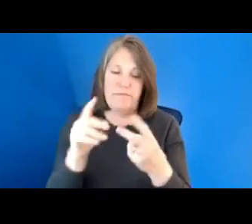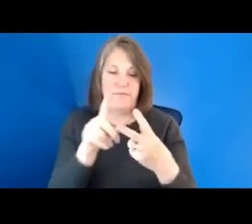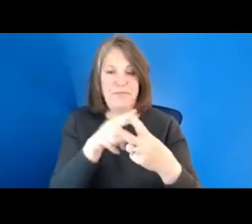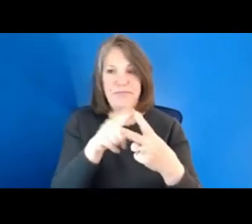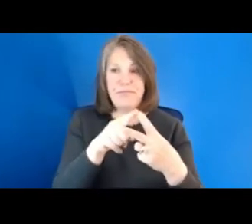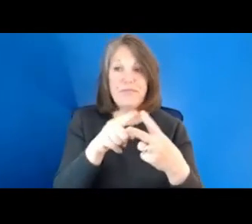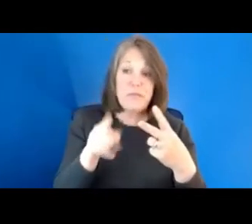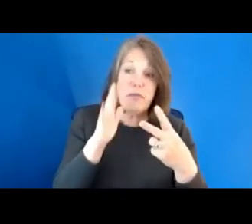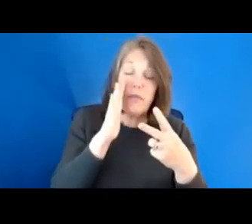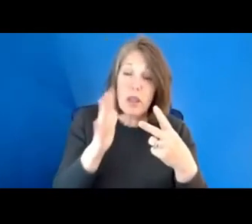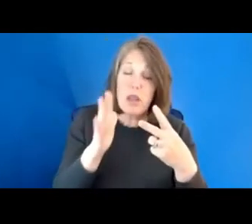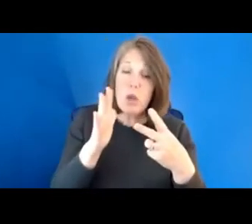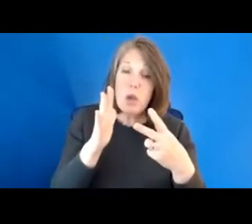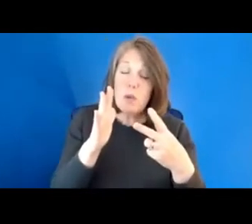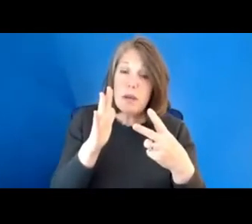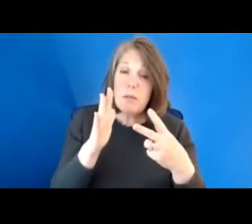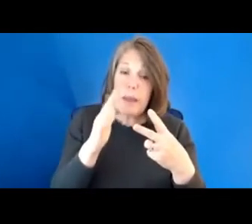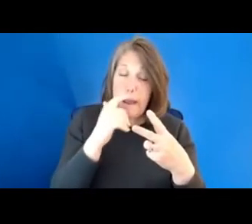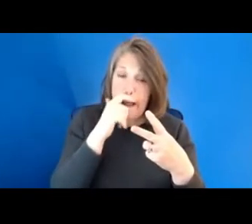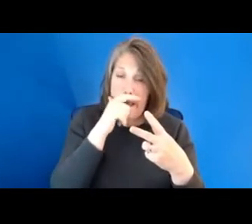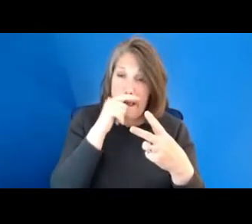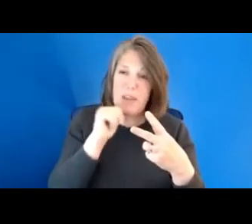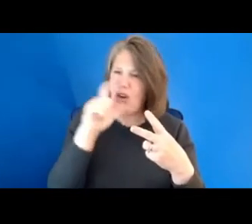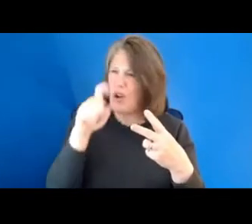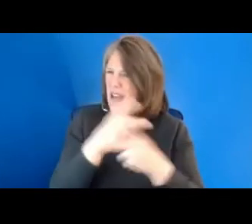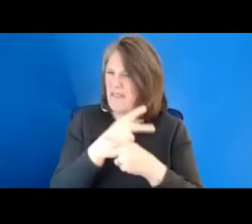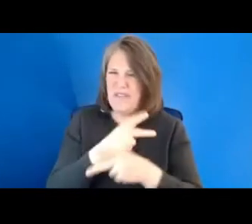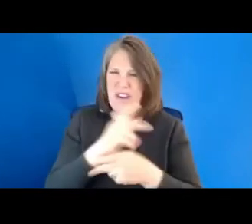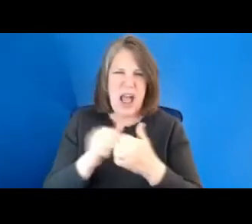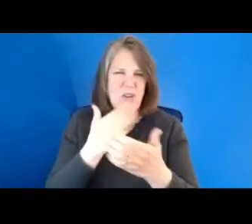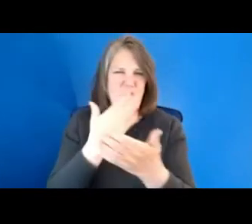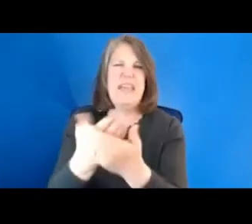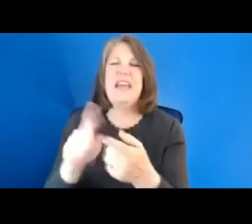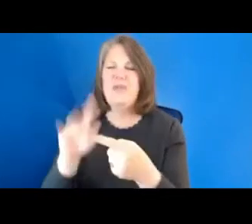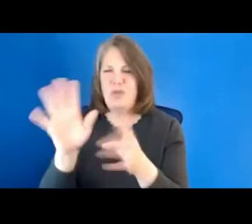be brought to you will not have to figure out how to get to your session on time.